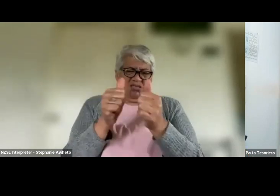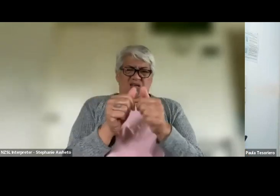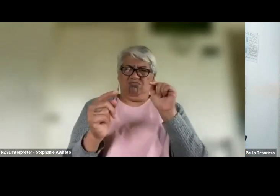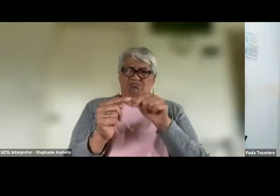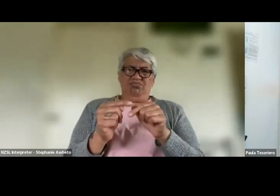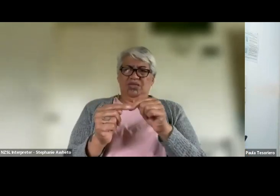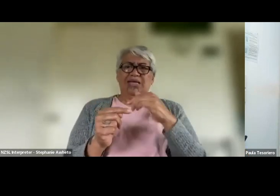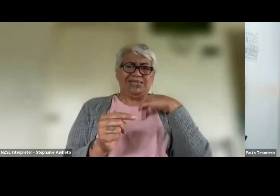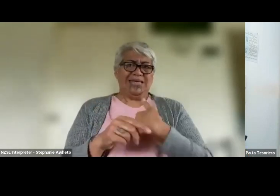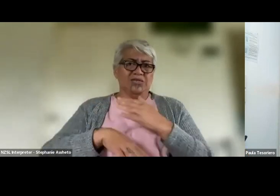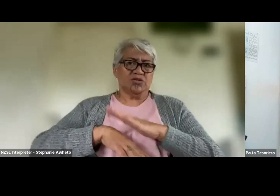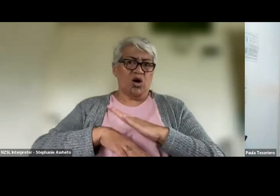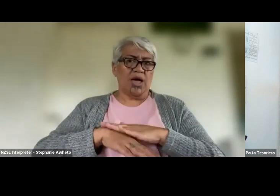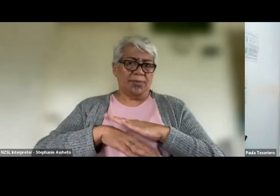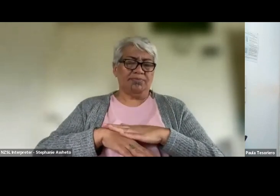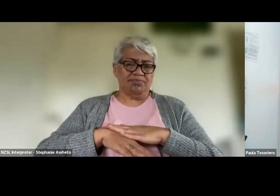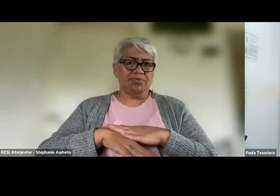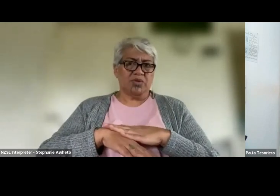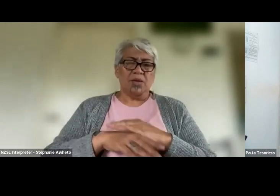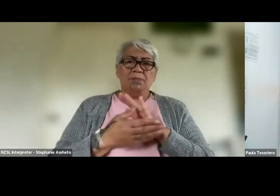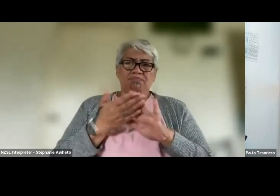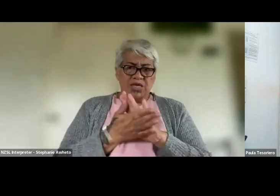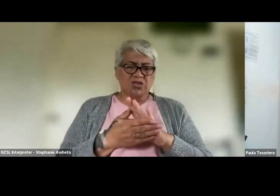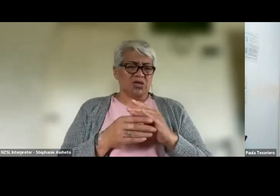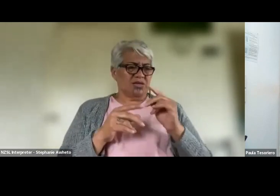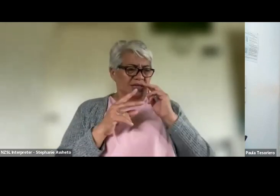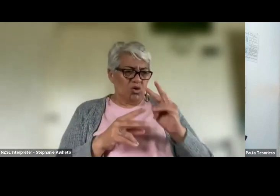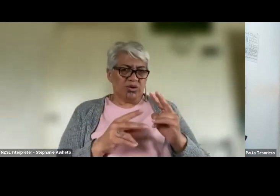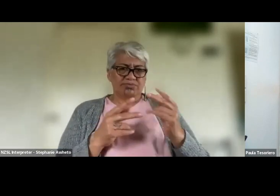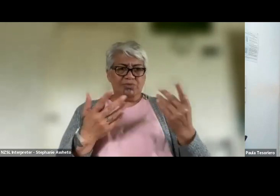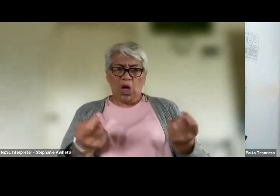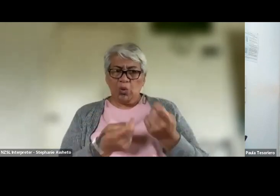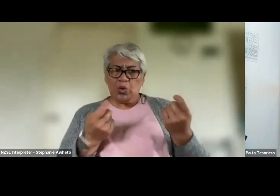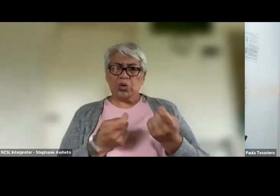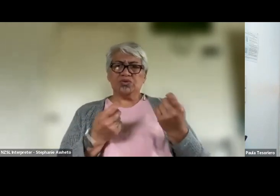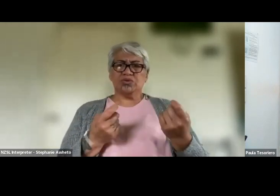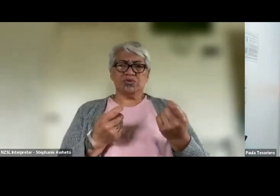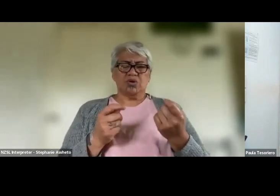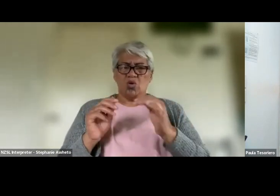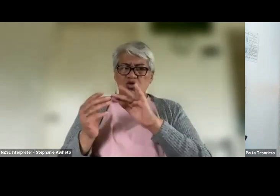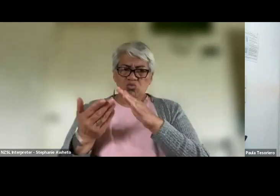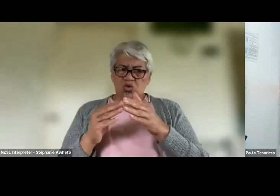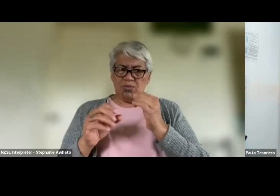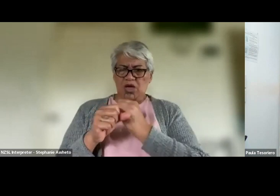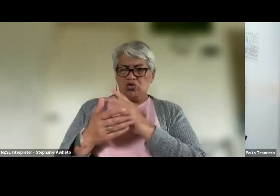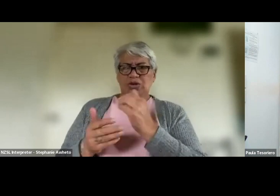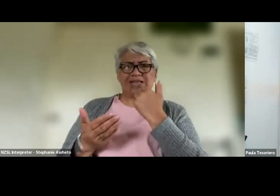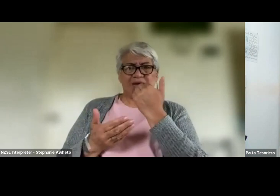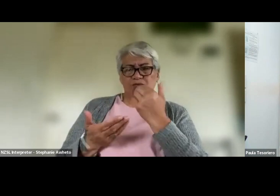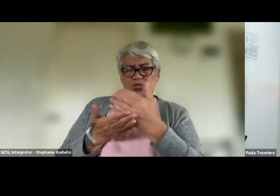and it needs time spent on how it works and how the community is appropriately resourced to be at the table.